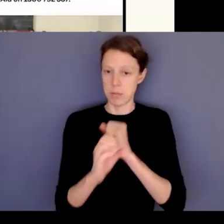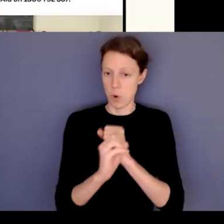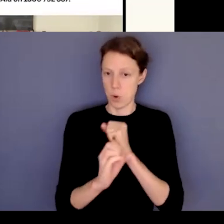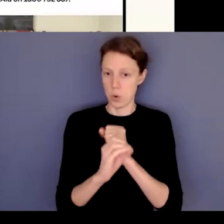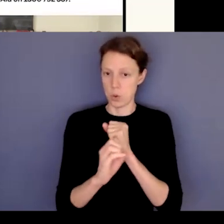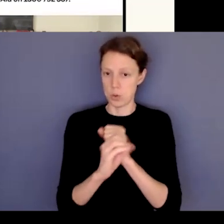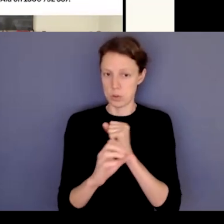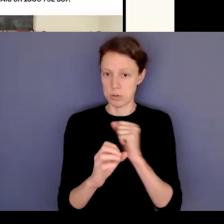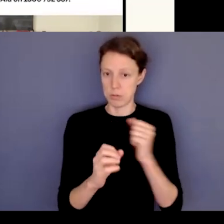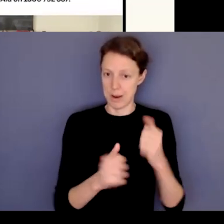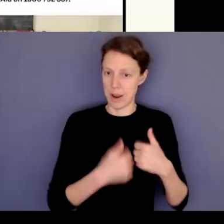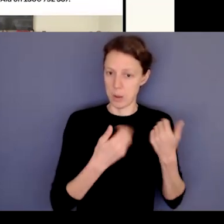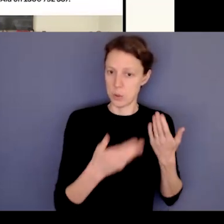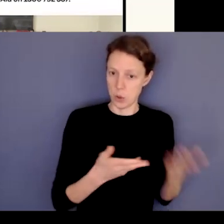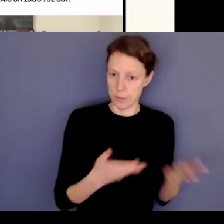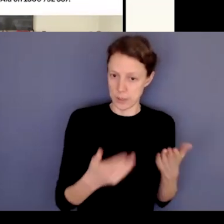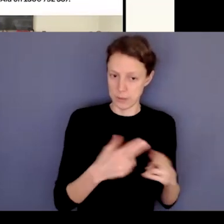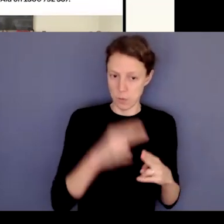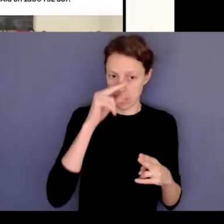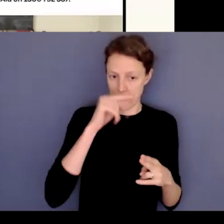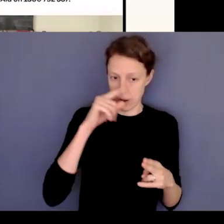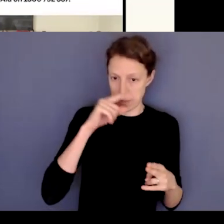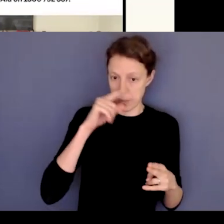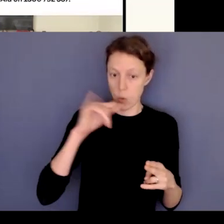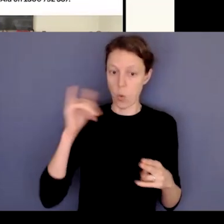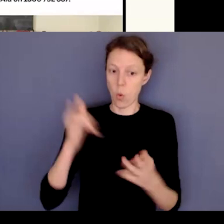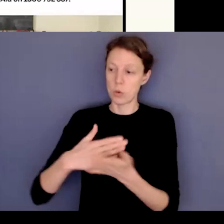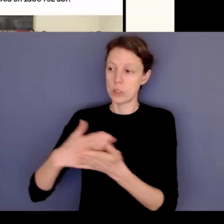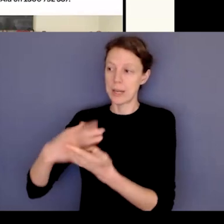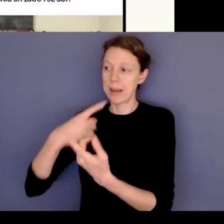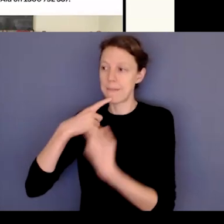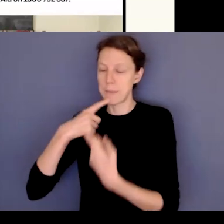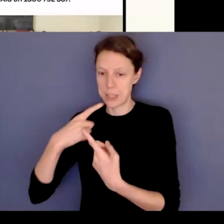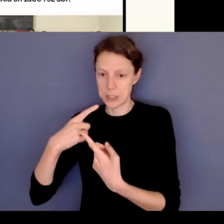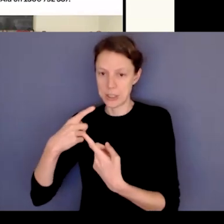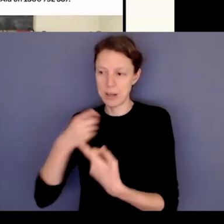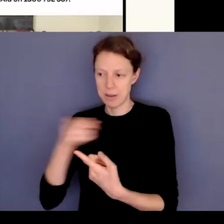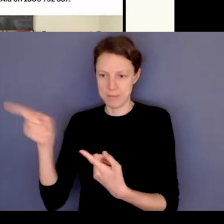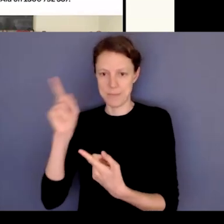community, or to share information so that other service providers are more familiar with what a legal